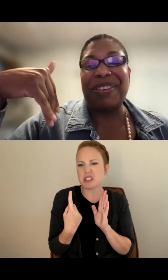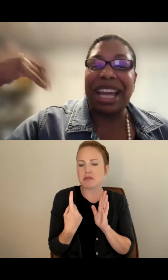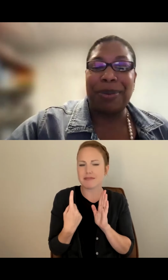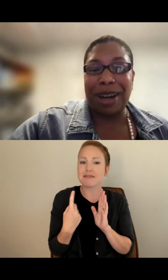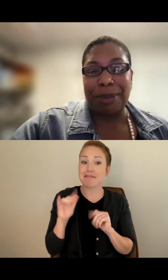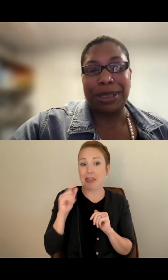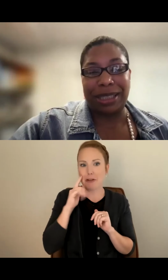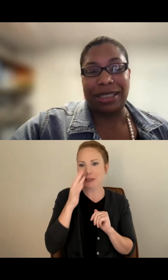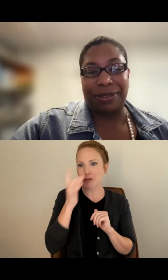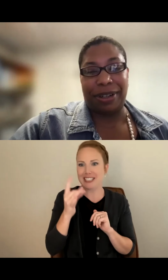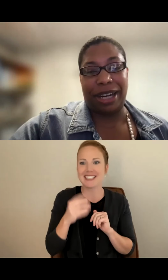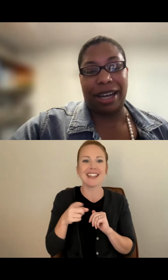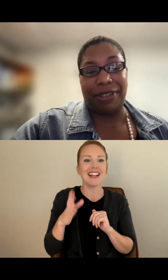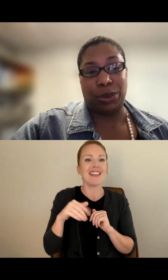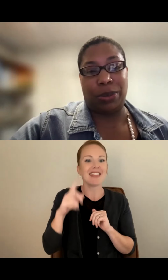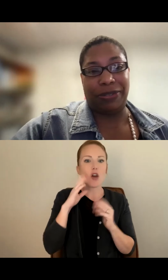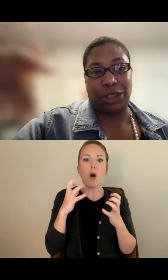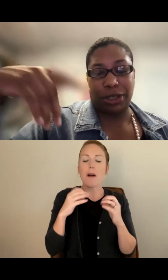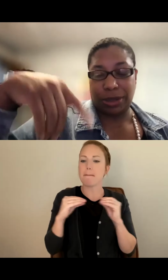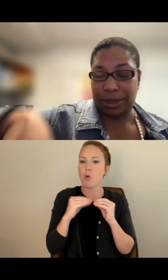They would like more options for visual features.